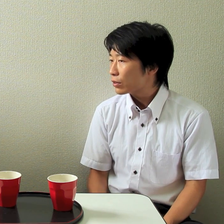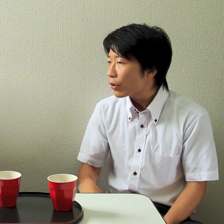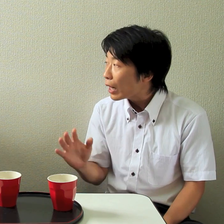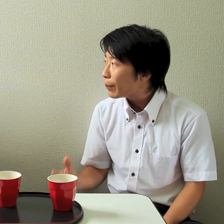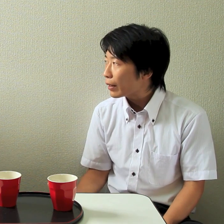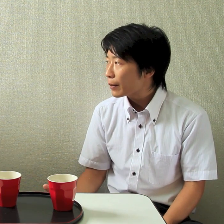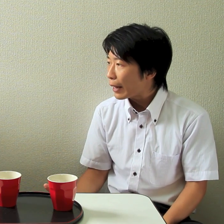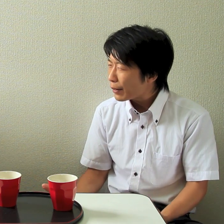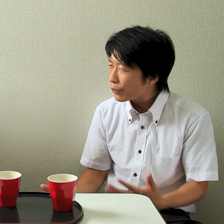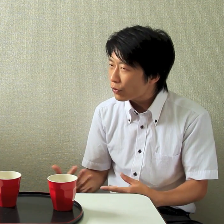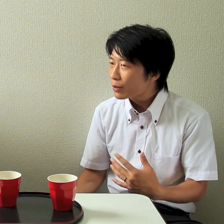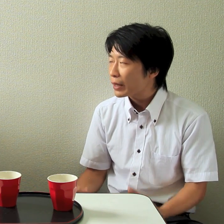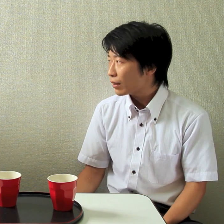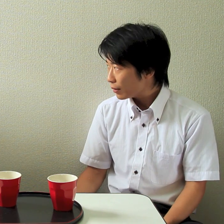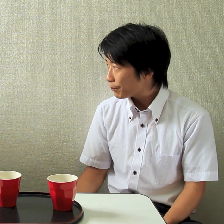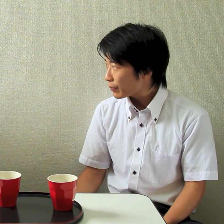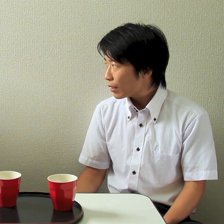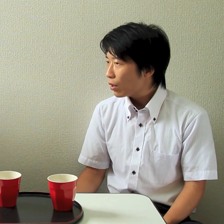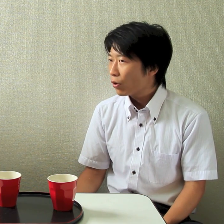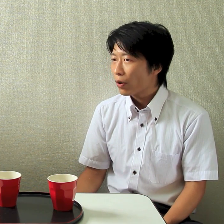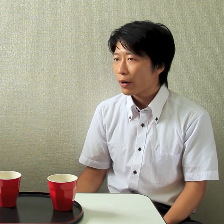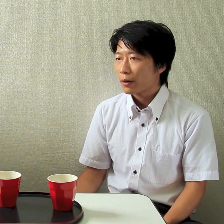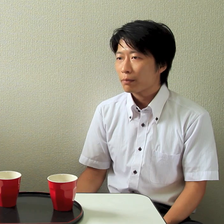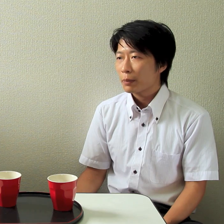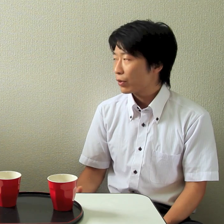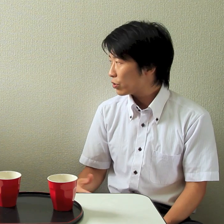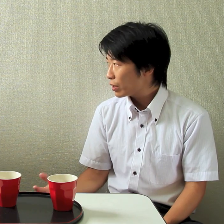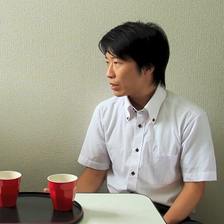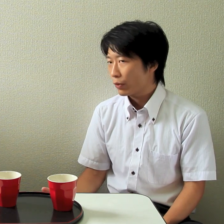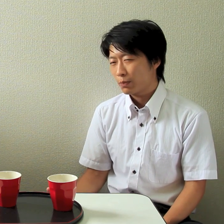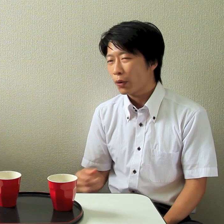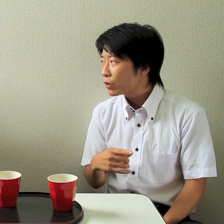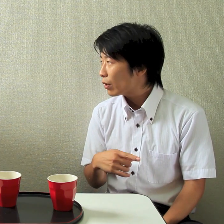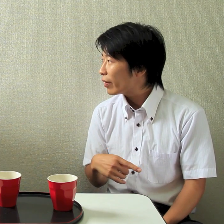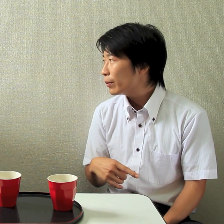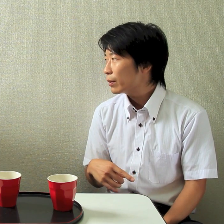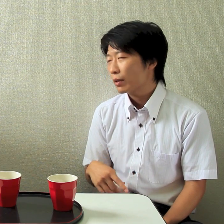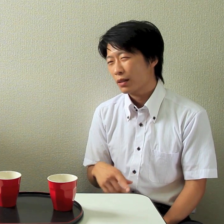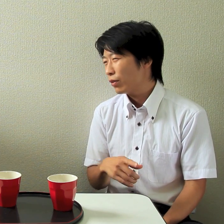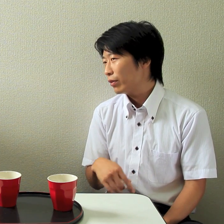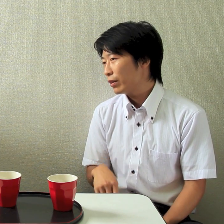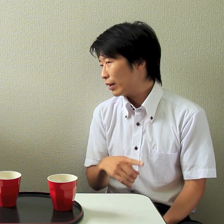growing up I was always picked on or people on the streets would point to our family